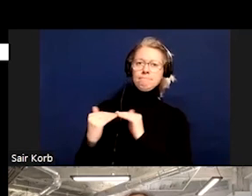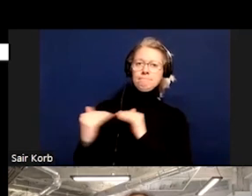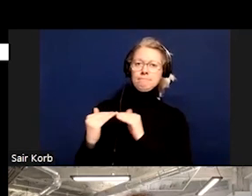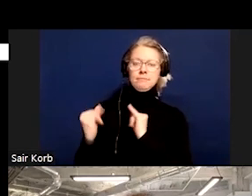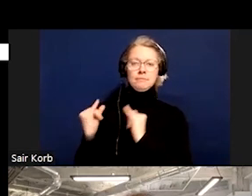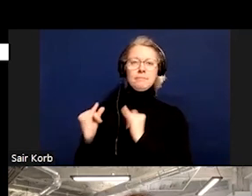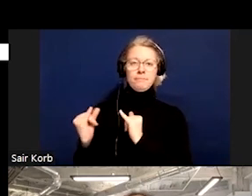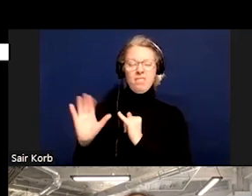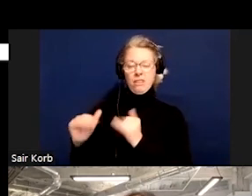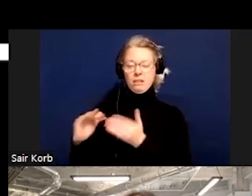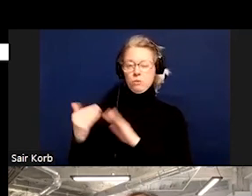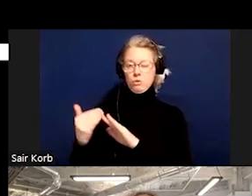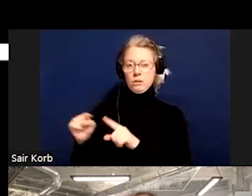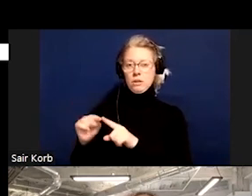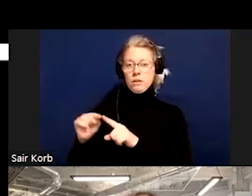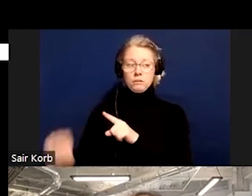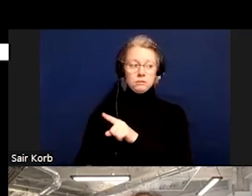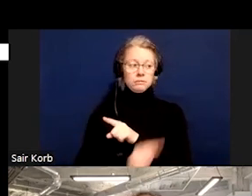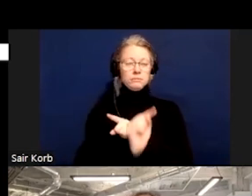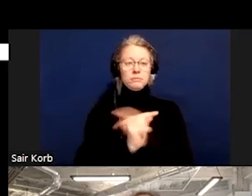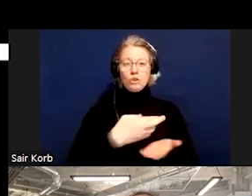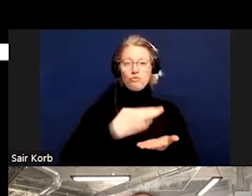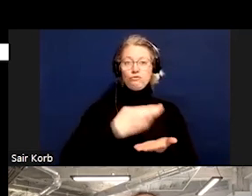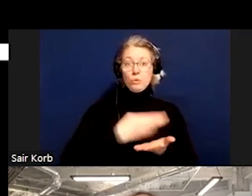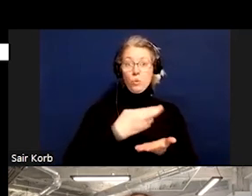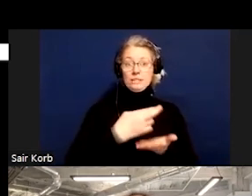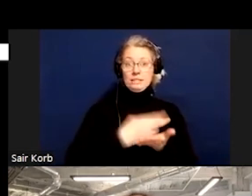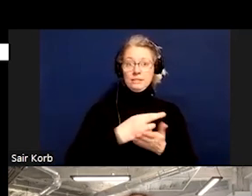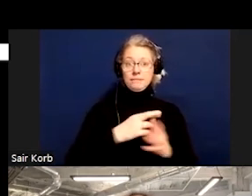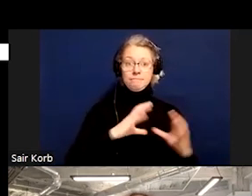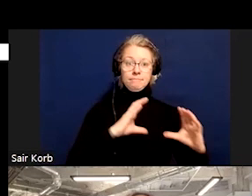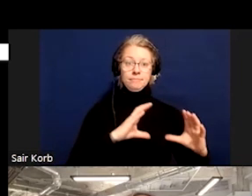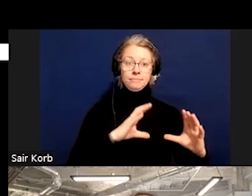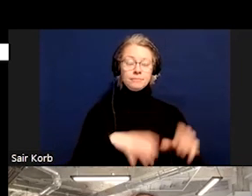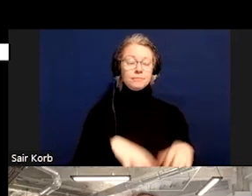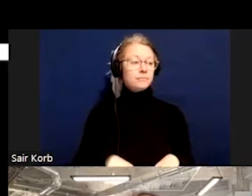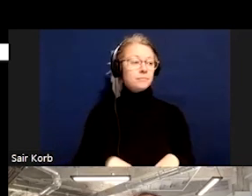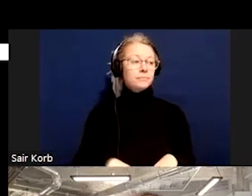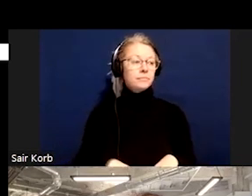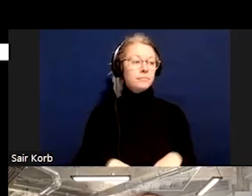And then we move into resources. And as we all know, leveraging and stabilizing resources